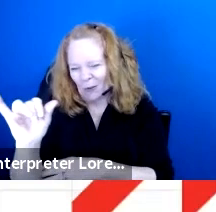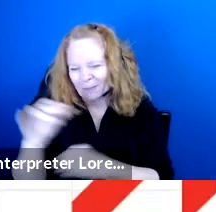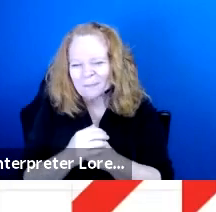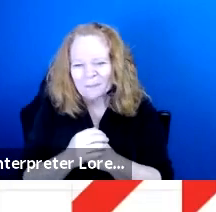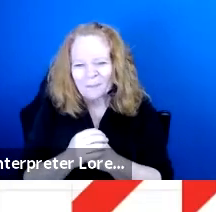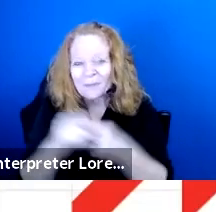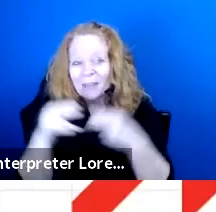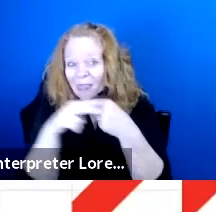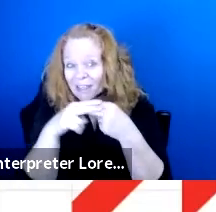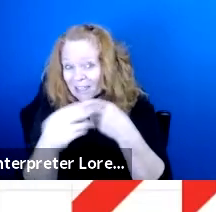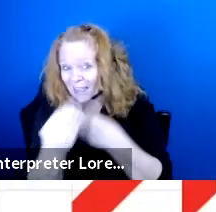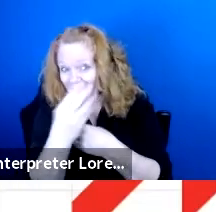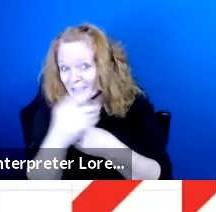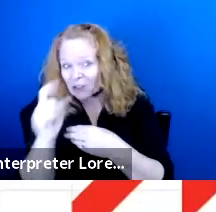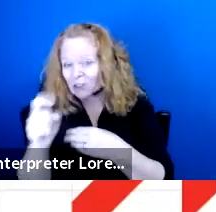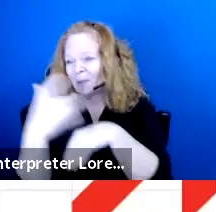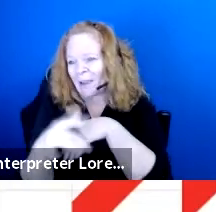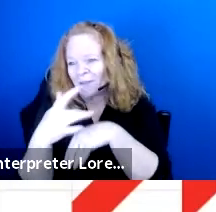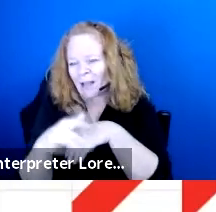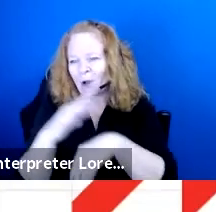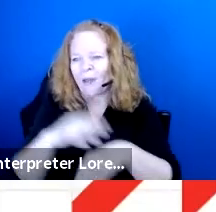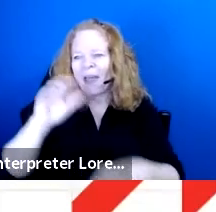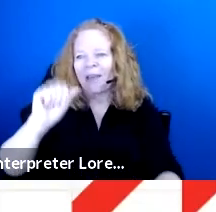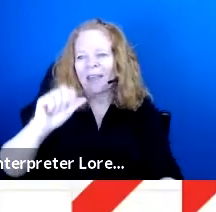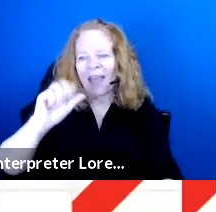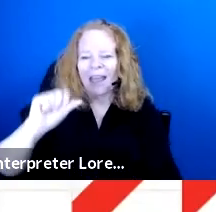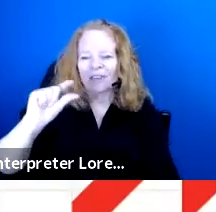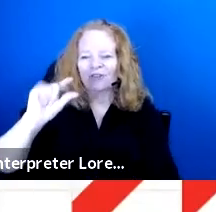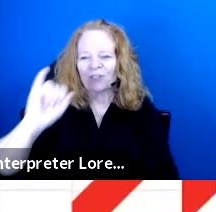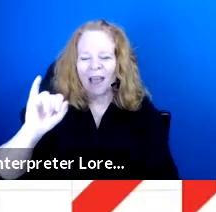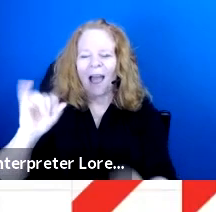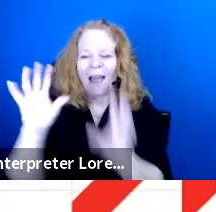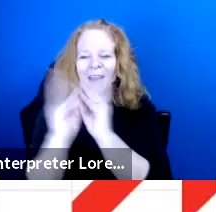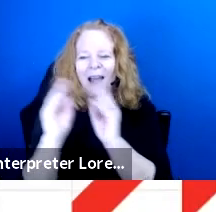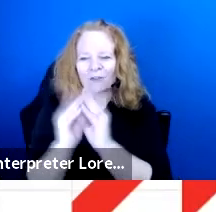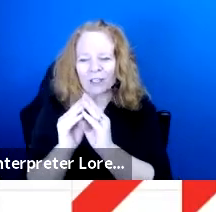for this session should be available on the ahg conference schedule site or the directory for all